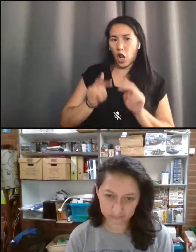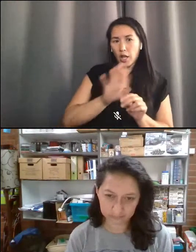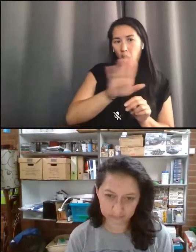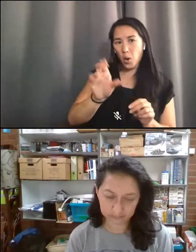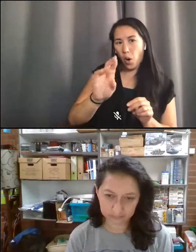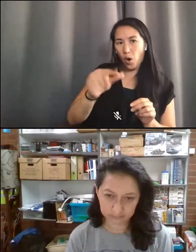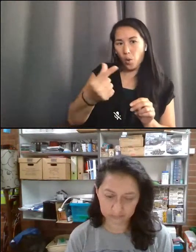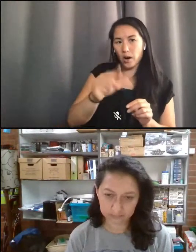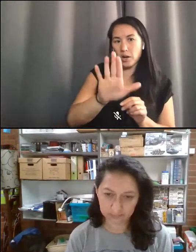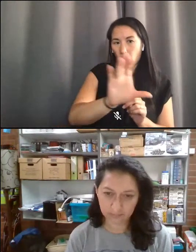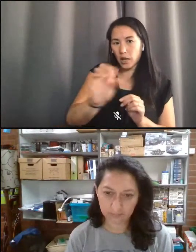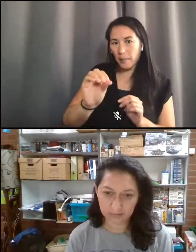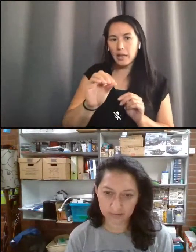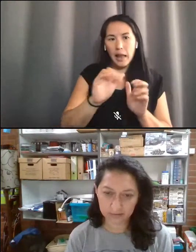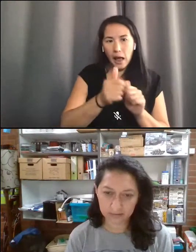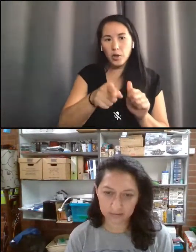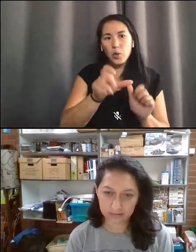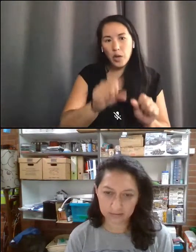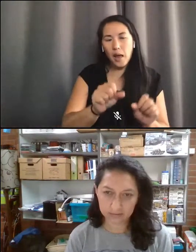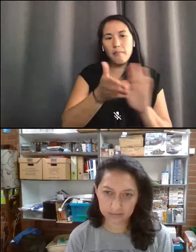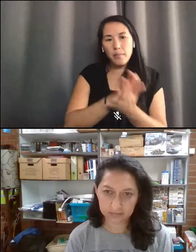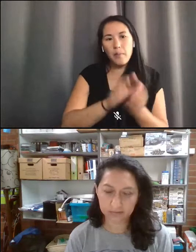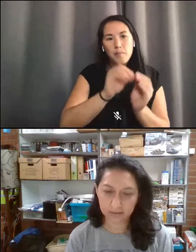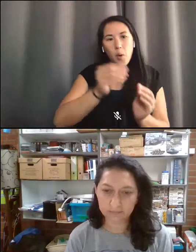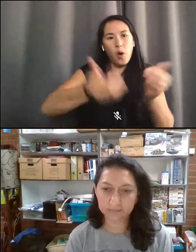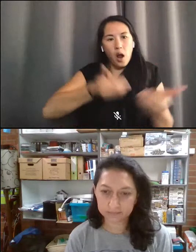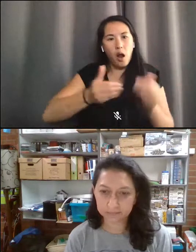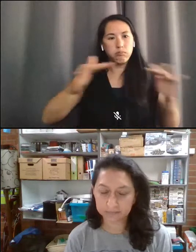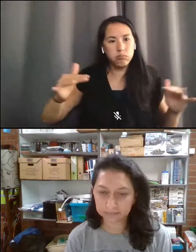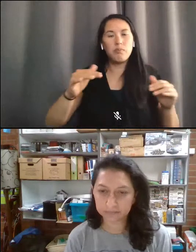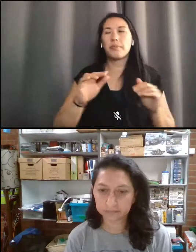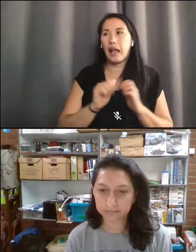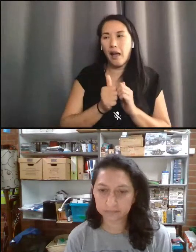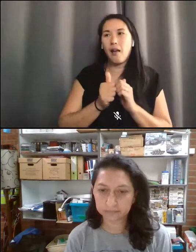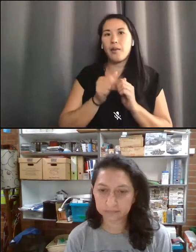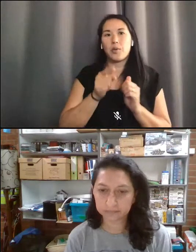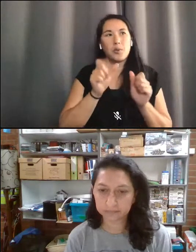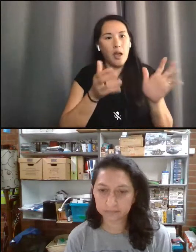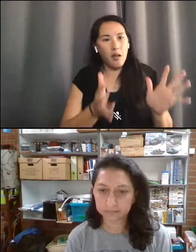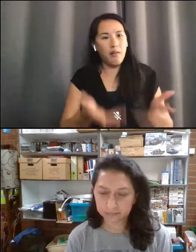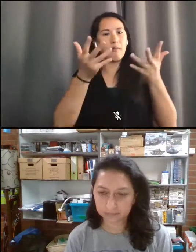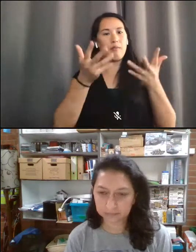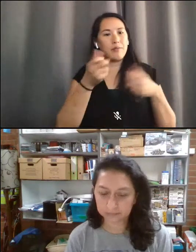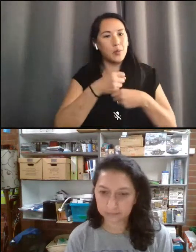diverse in its hiring practices and really lift up and and create space for people who might not